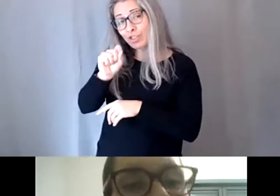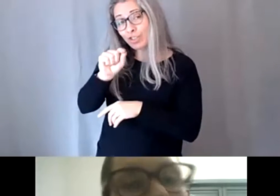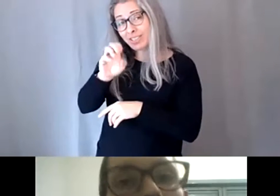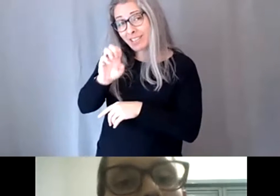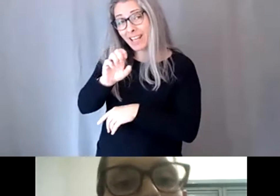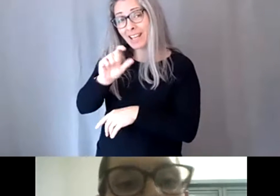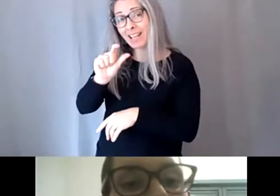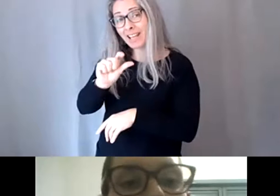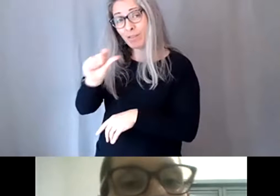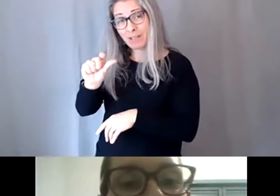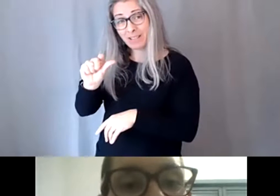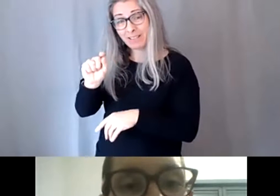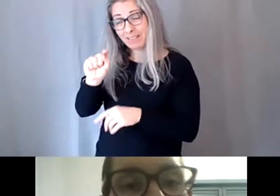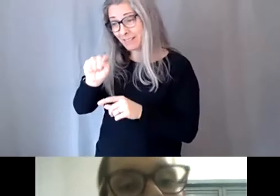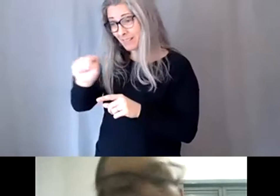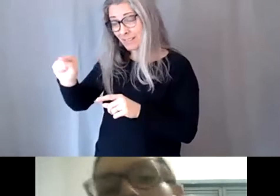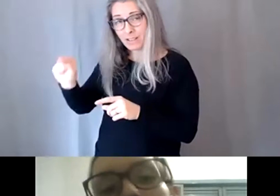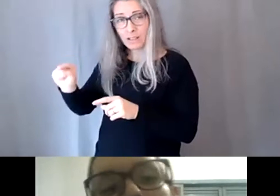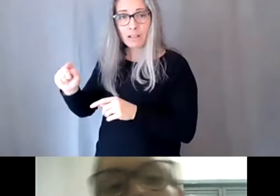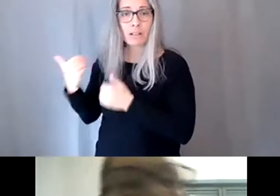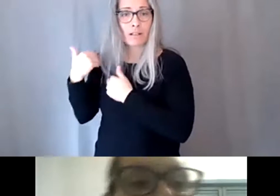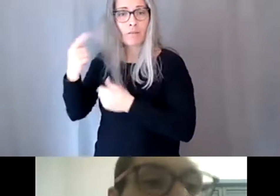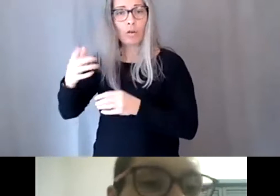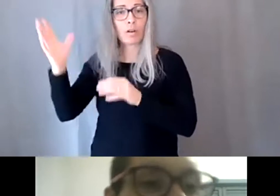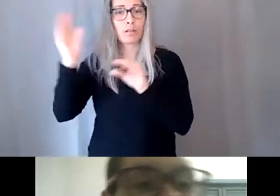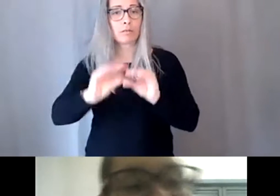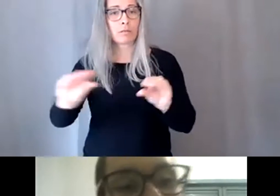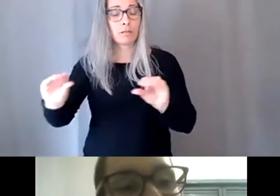in the middle the population disabled people are